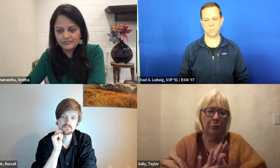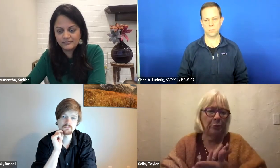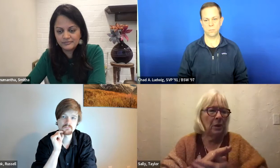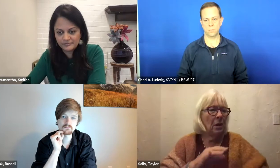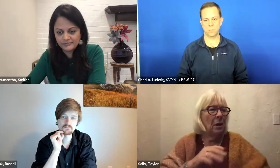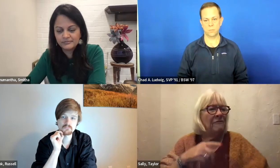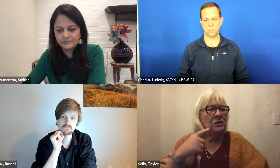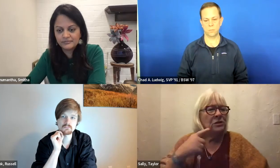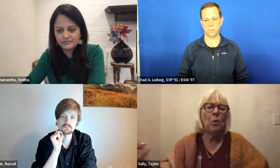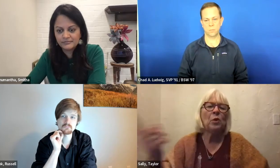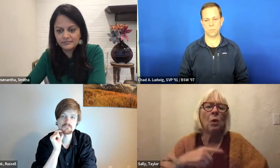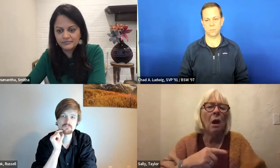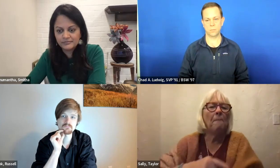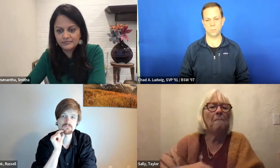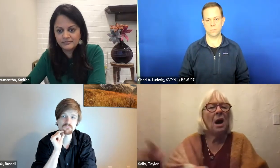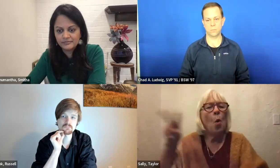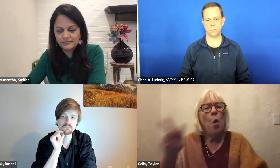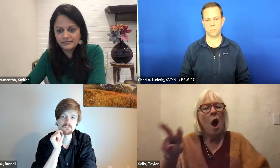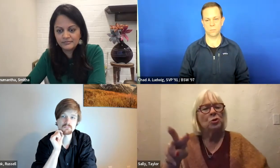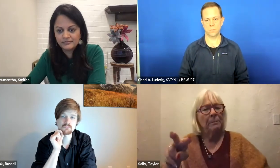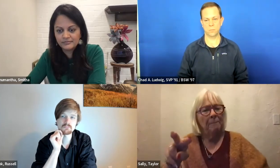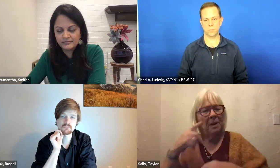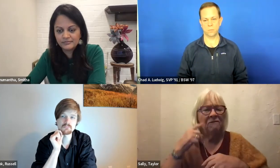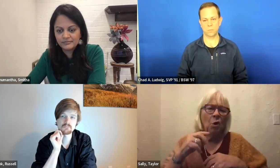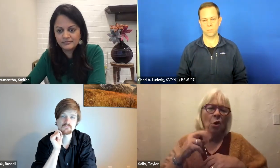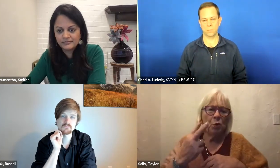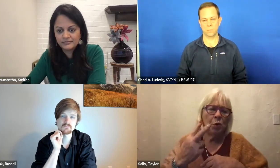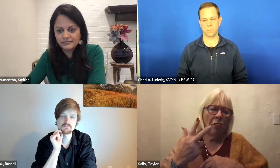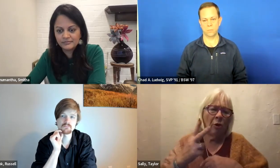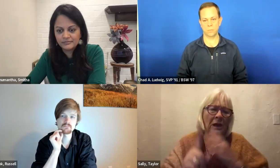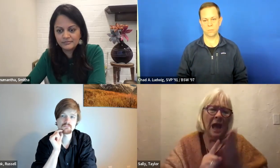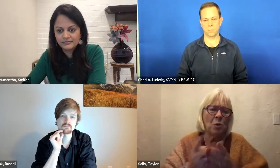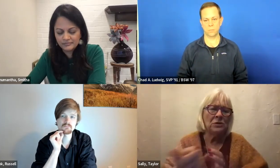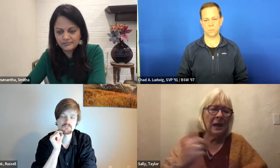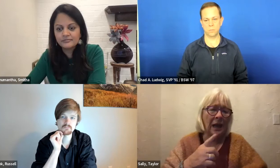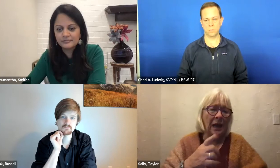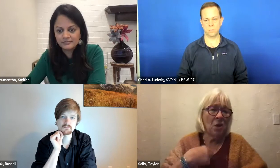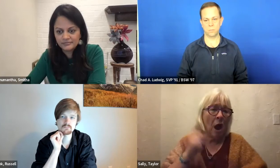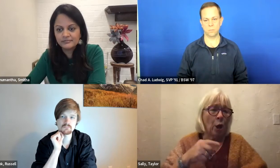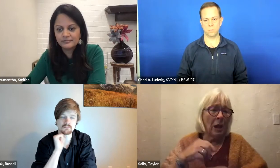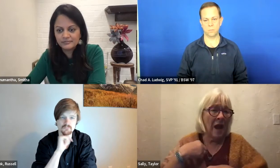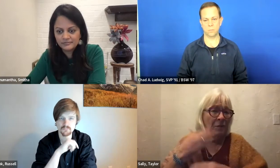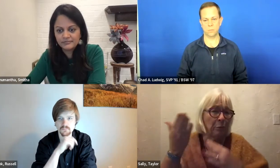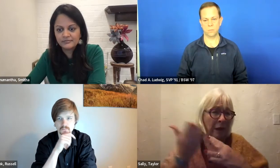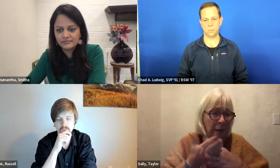my daughter put an advertisement in the paper for somebody to come watch him for two or 3 hours a day